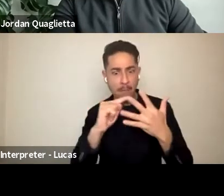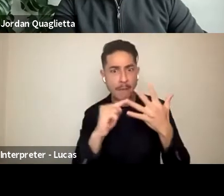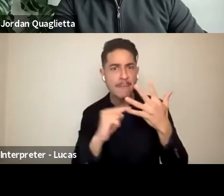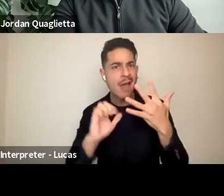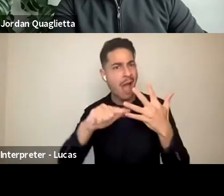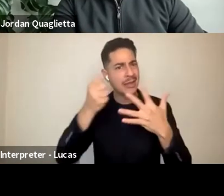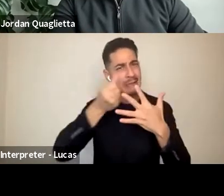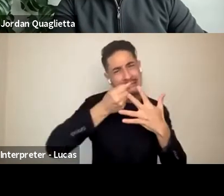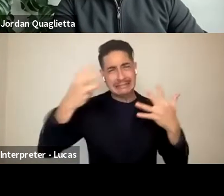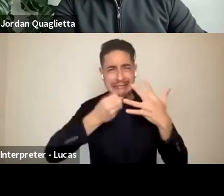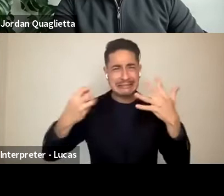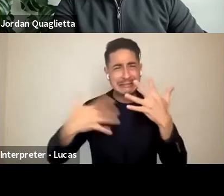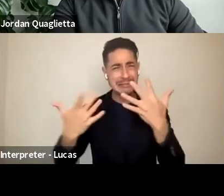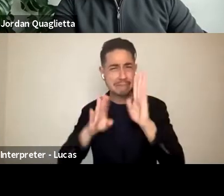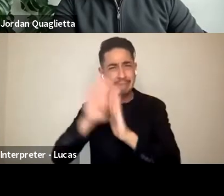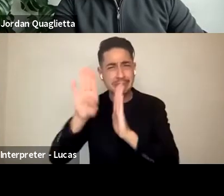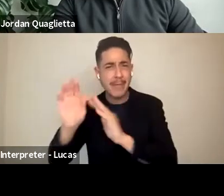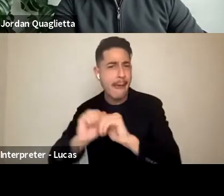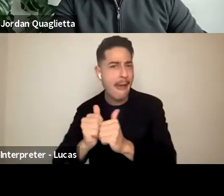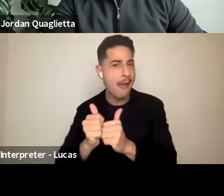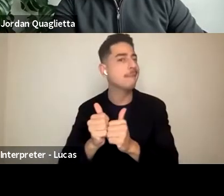You're going to find a lot of information in the detailed